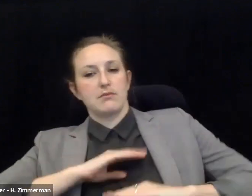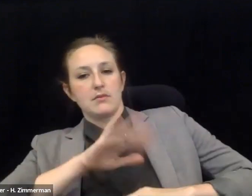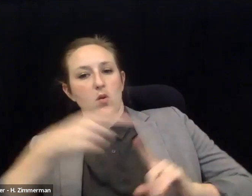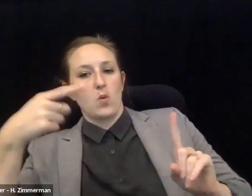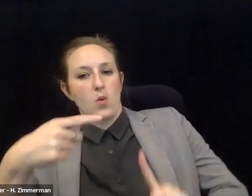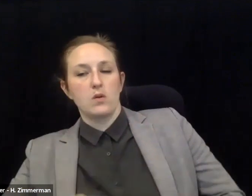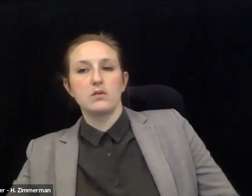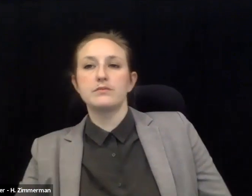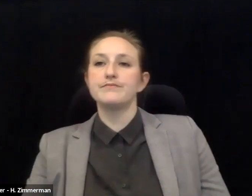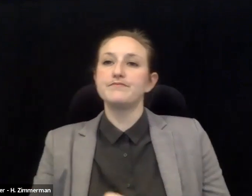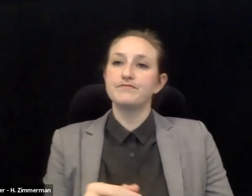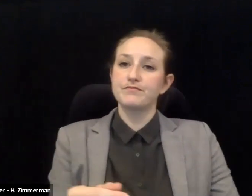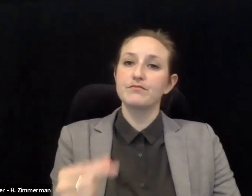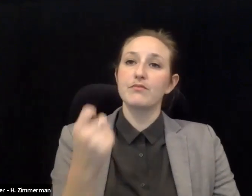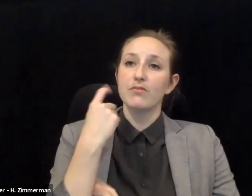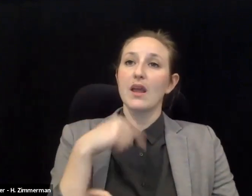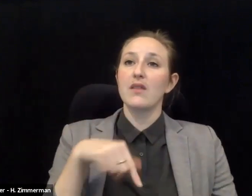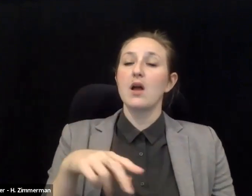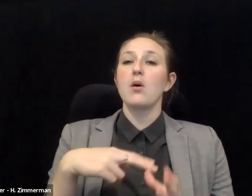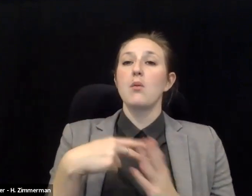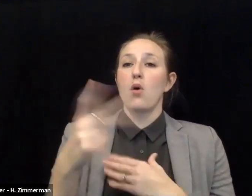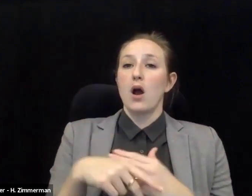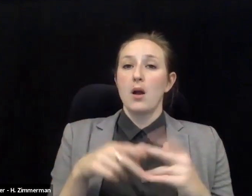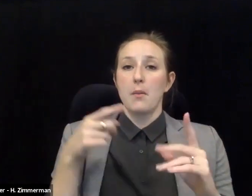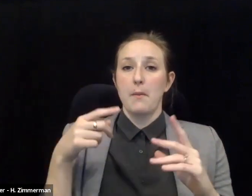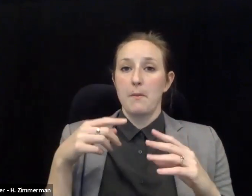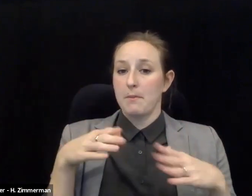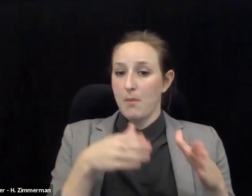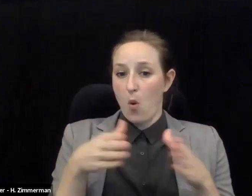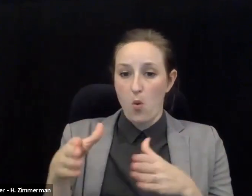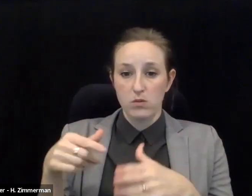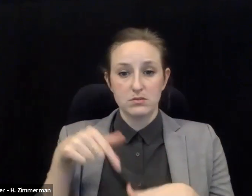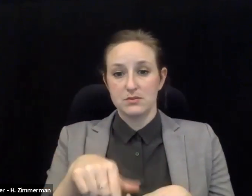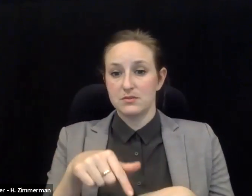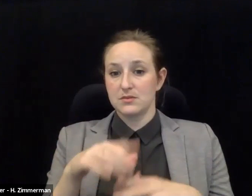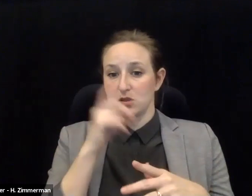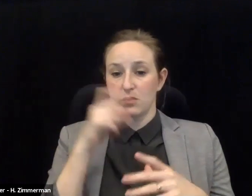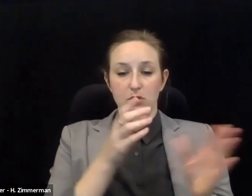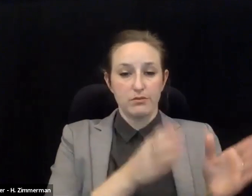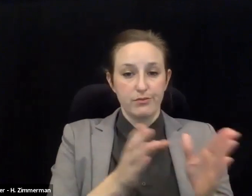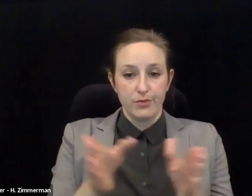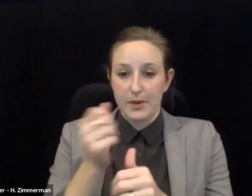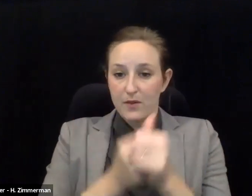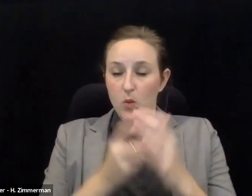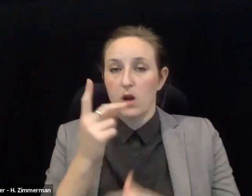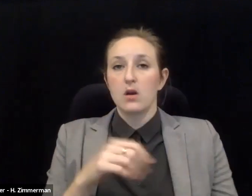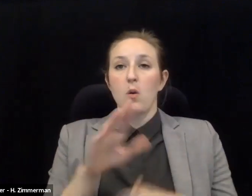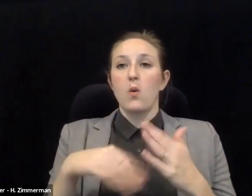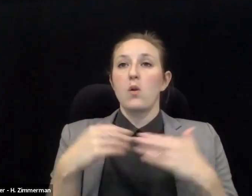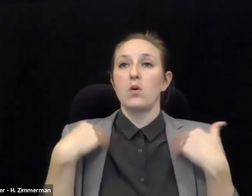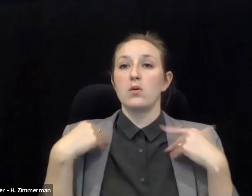In programming mode this summer to prep everyone the whole youth team took part in a 25 hour